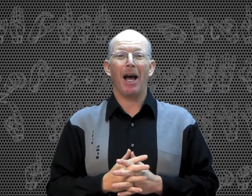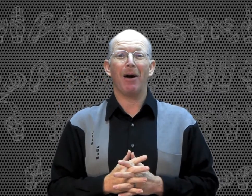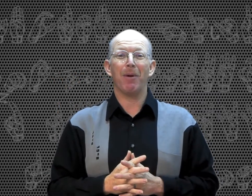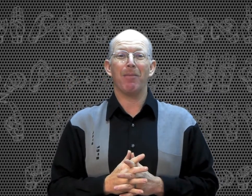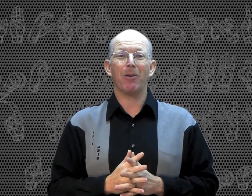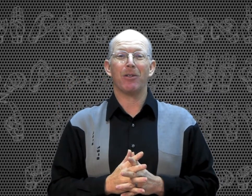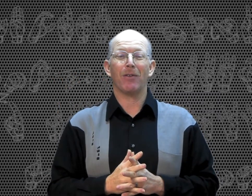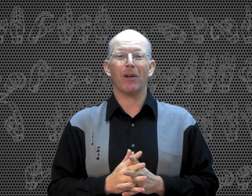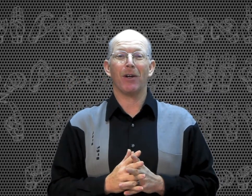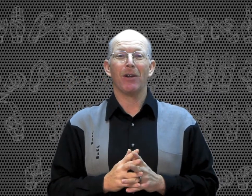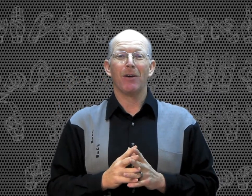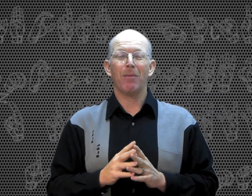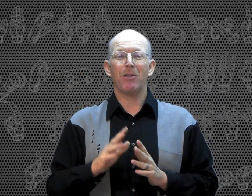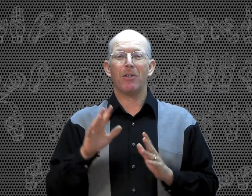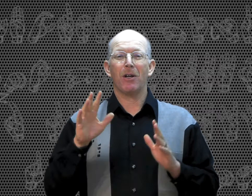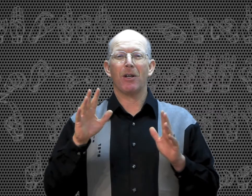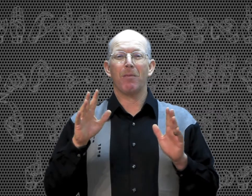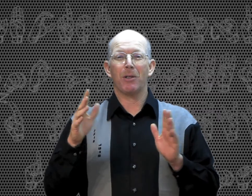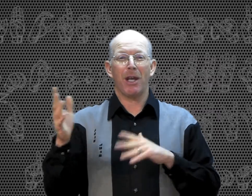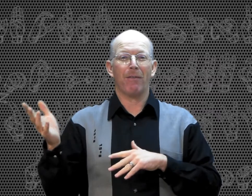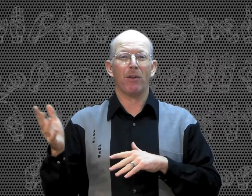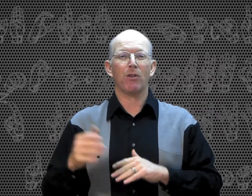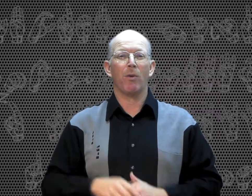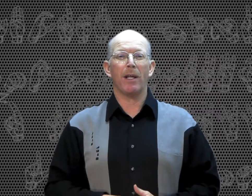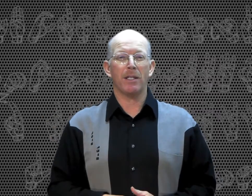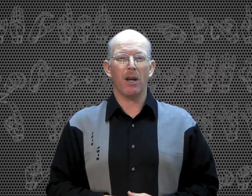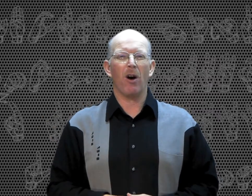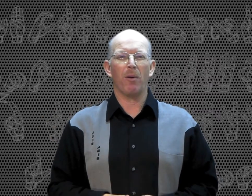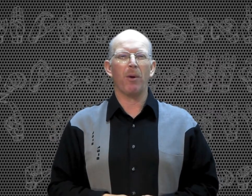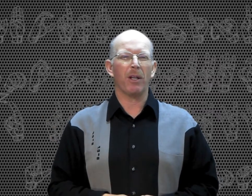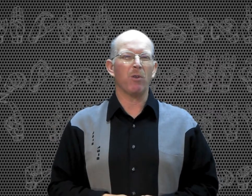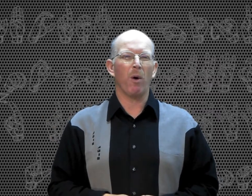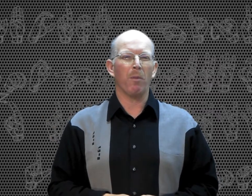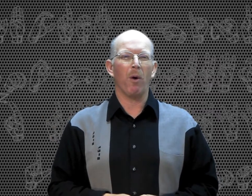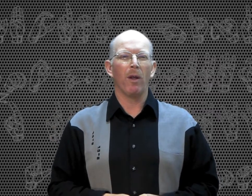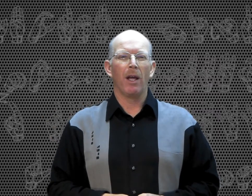But most of your numbers after the twenties are pretty normal.